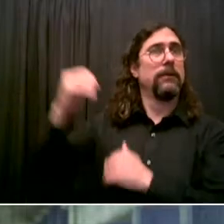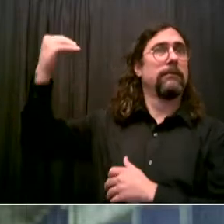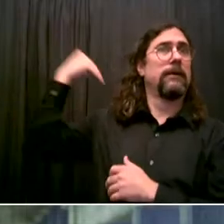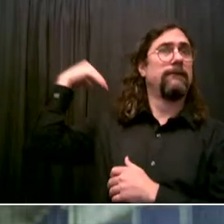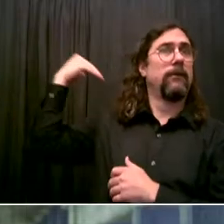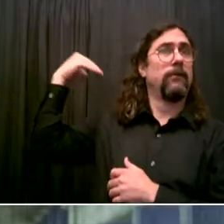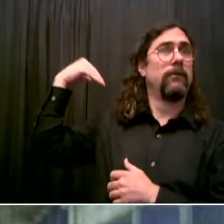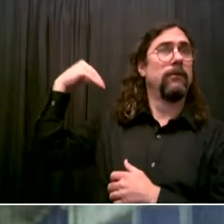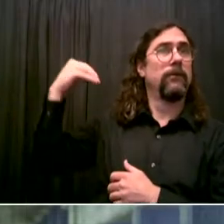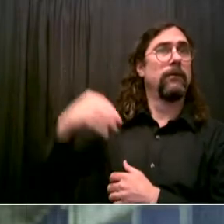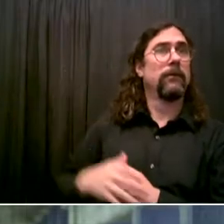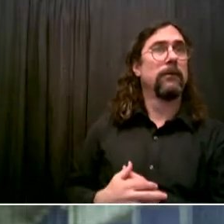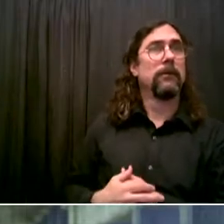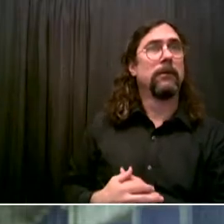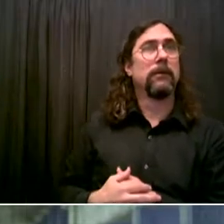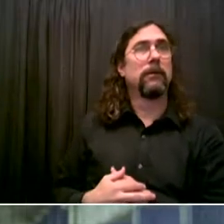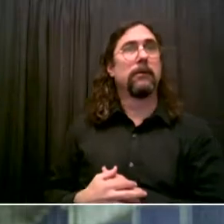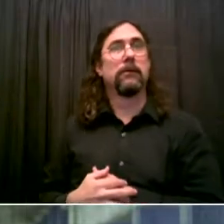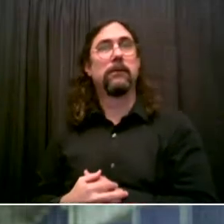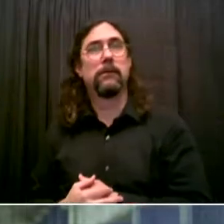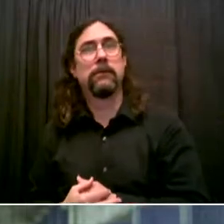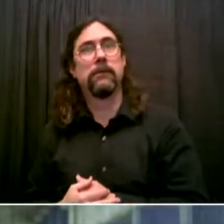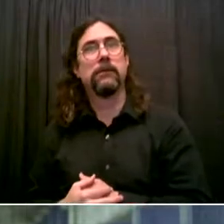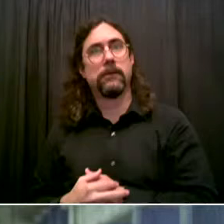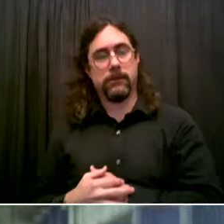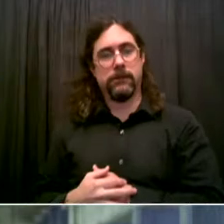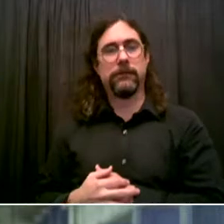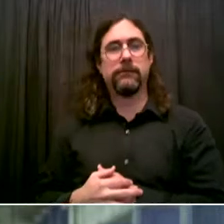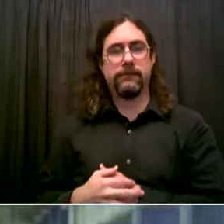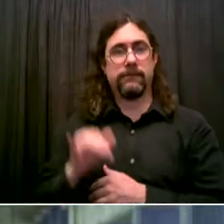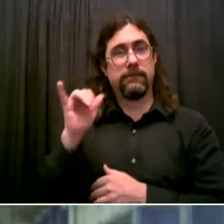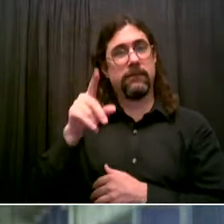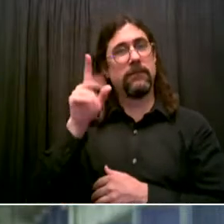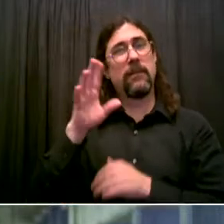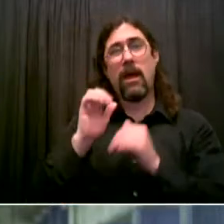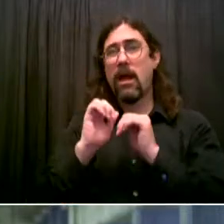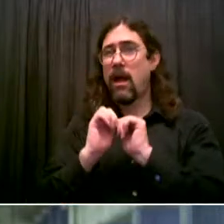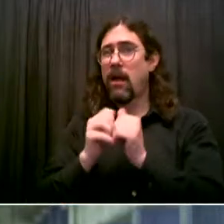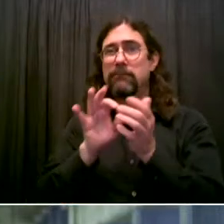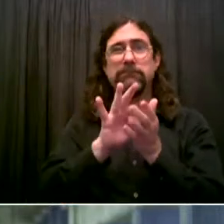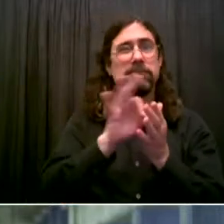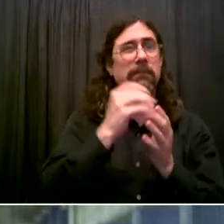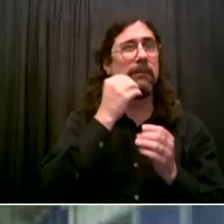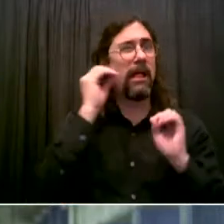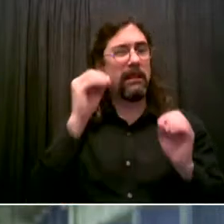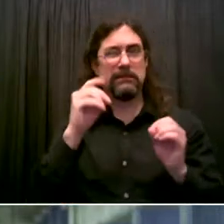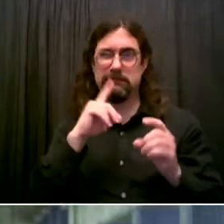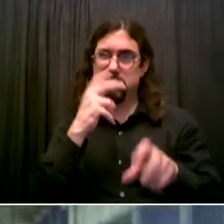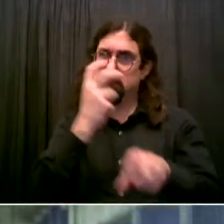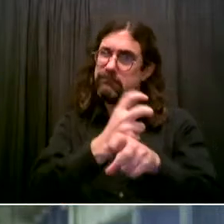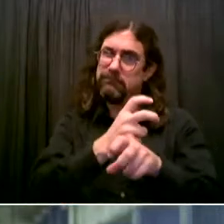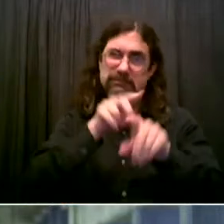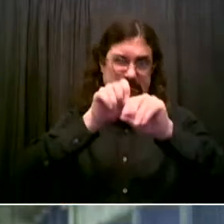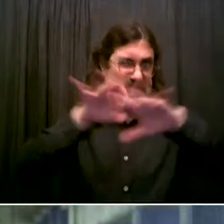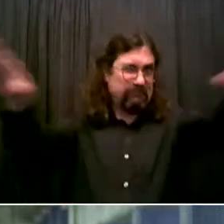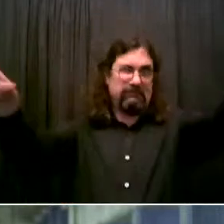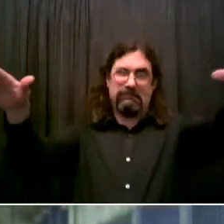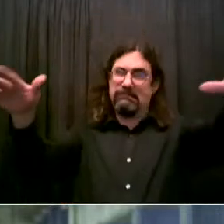SUBWAYS OF NEW YORK CITY. THIS IS AN IMPORTANT DEVELOPMENT AND THE ONE OBJECTIVE MEASURE THAT